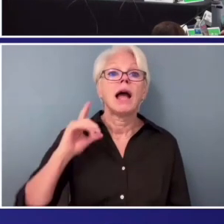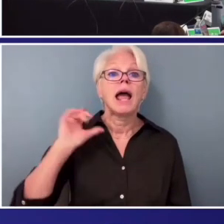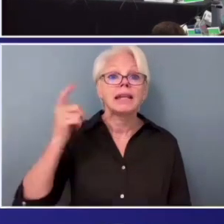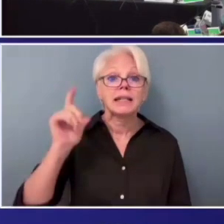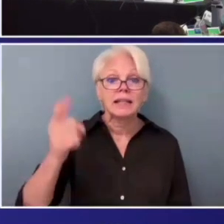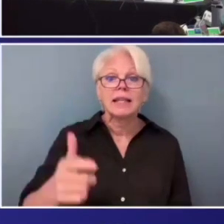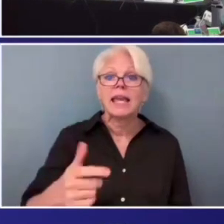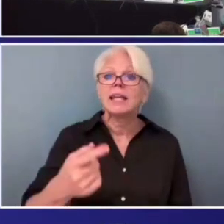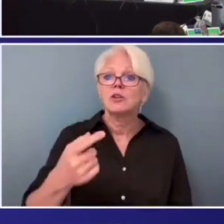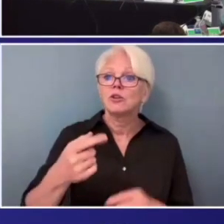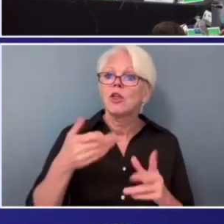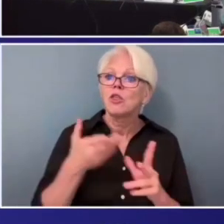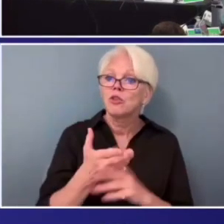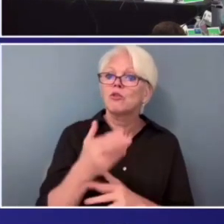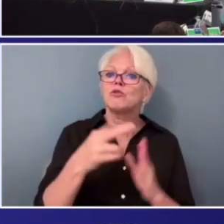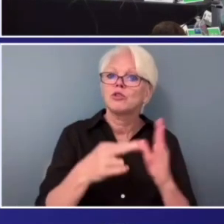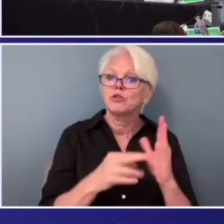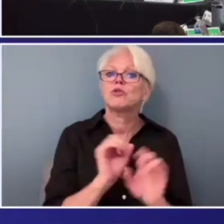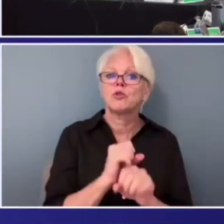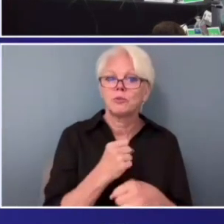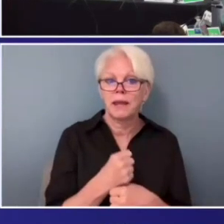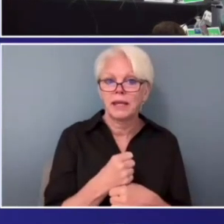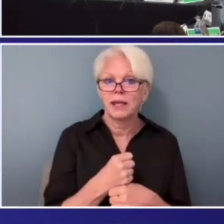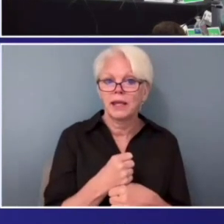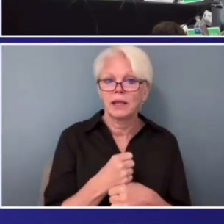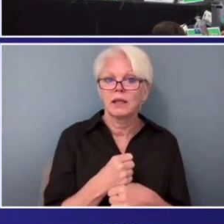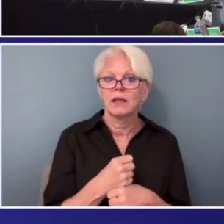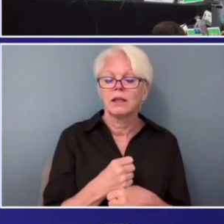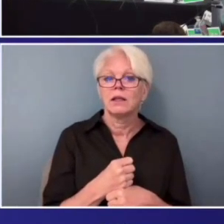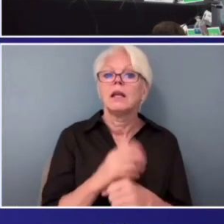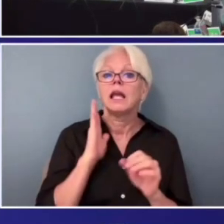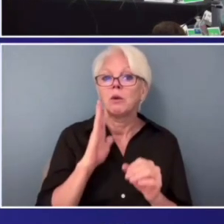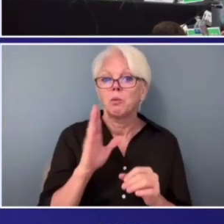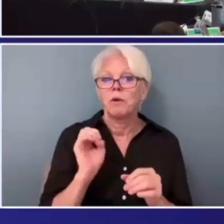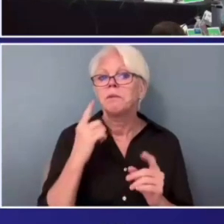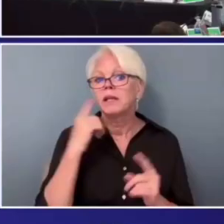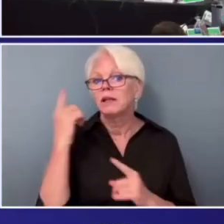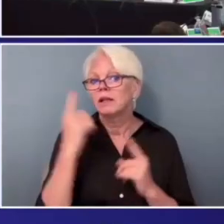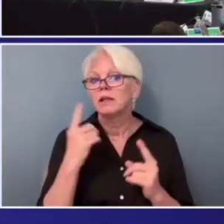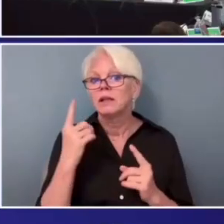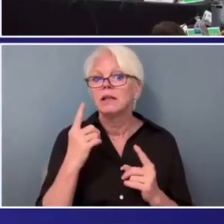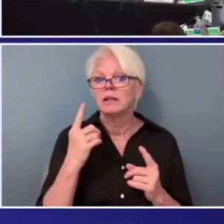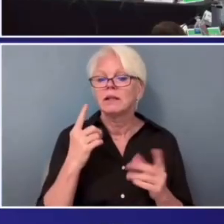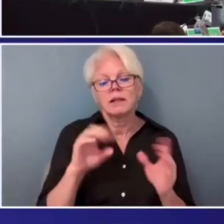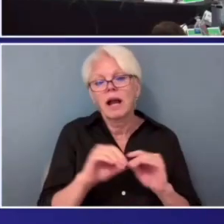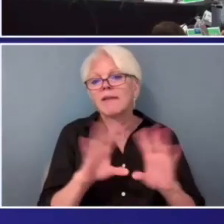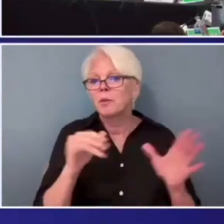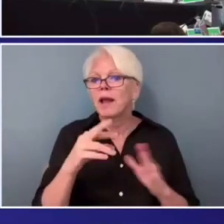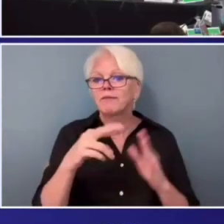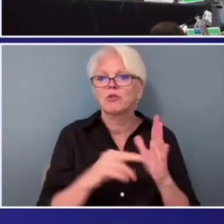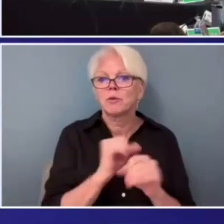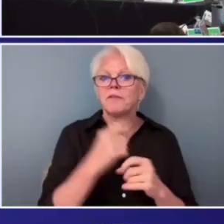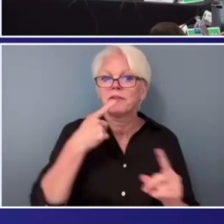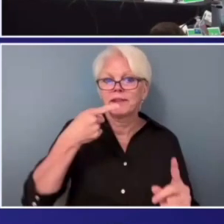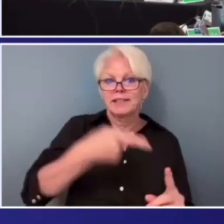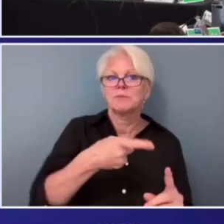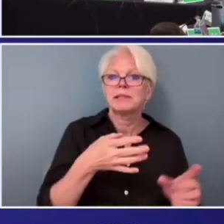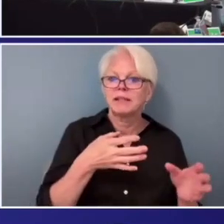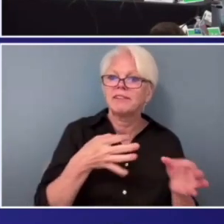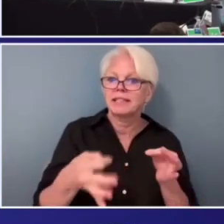through rulemaking, it would be considered if this was part -- obviously, we'd have a rulemaking on this particular definition, it would be considered.